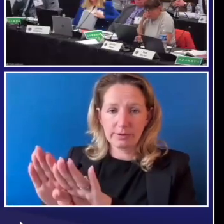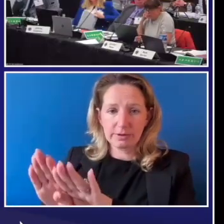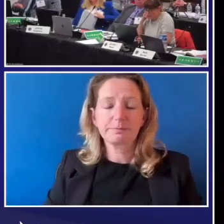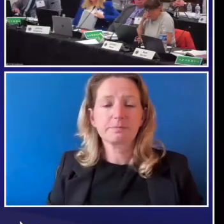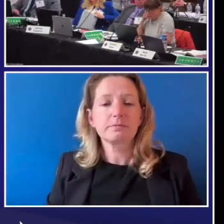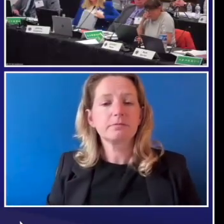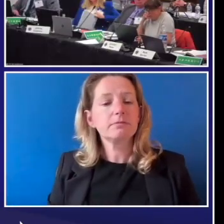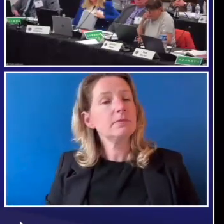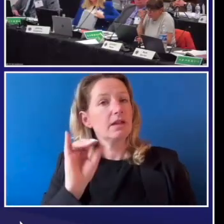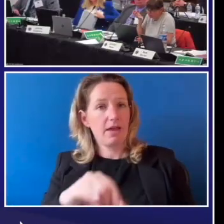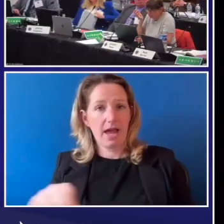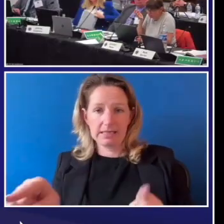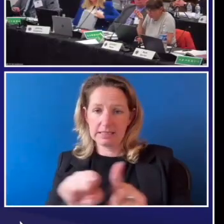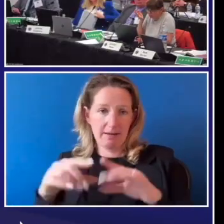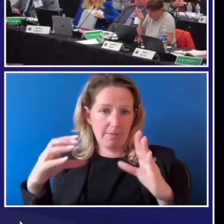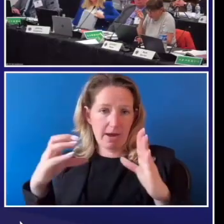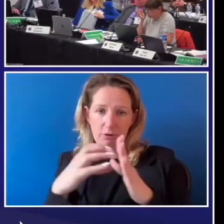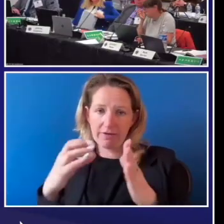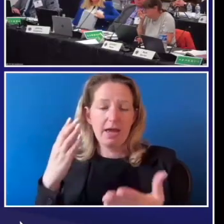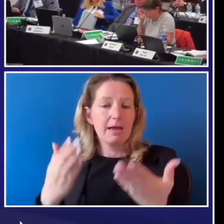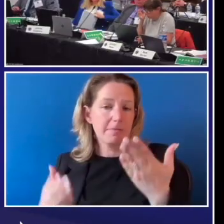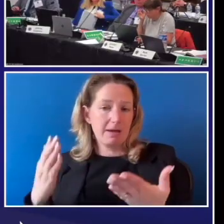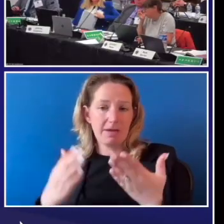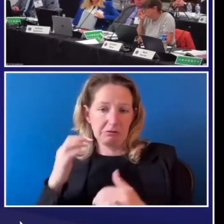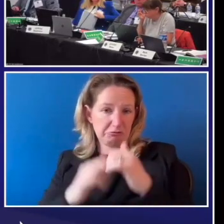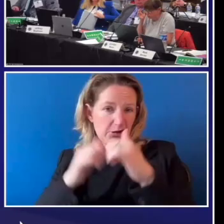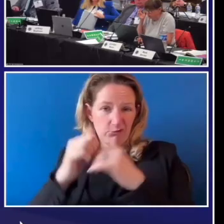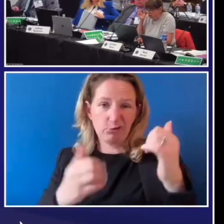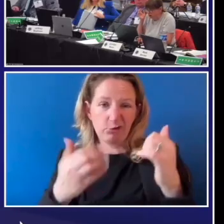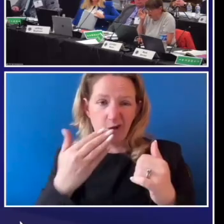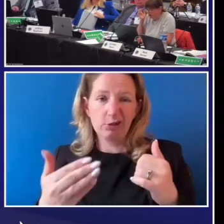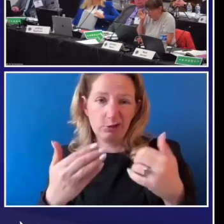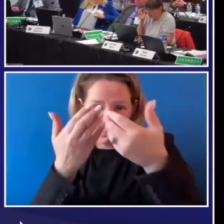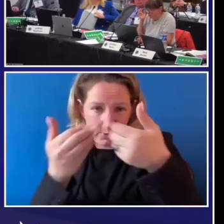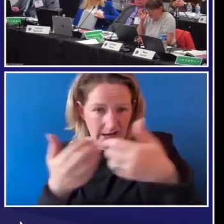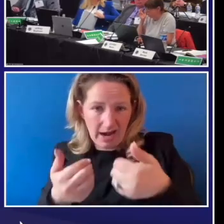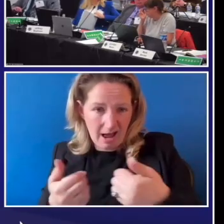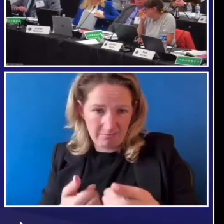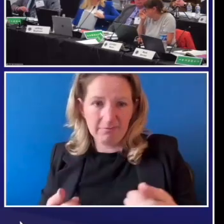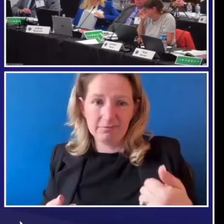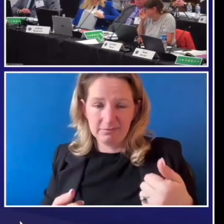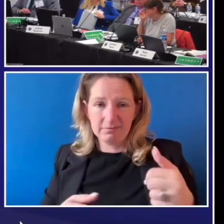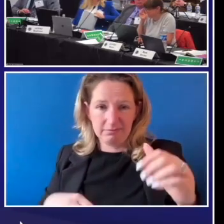think when, if you're looking at, 1st of all, it might be structurally good to break it out, but um, into subsections.